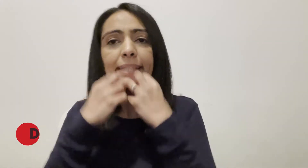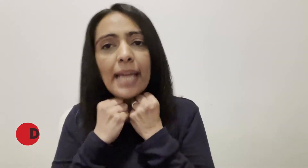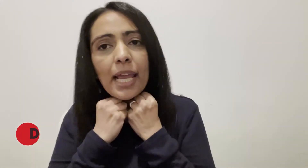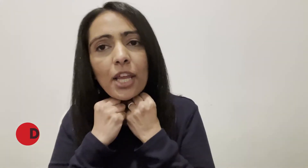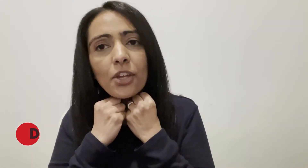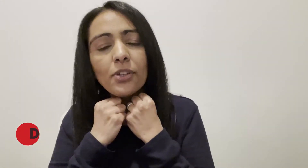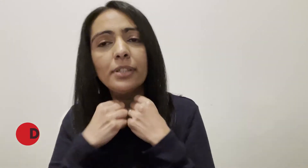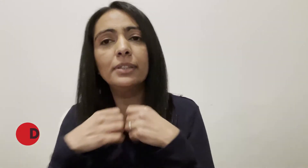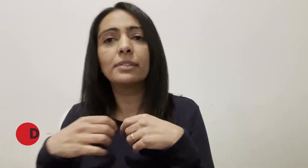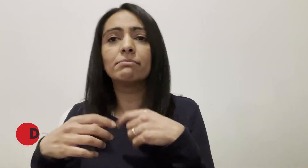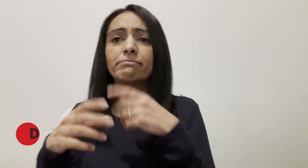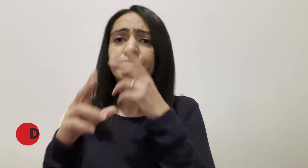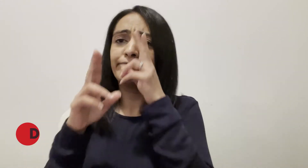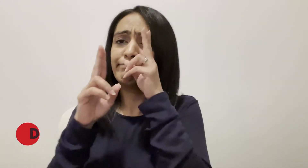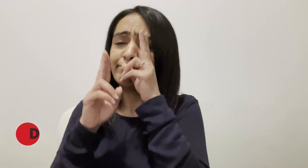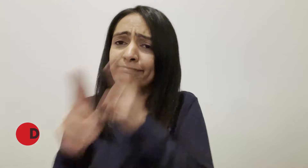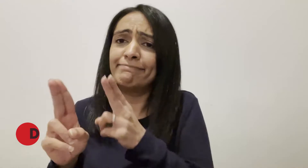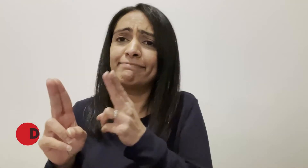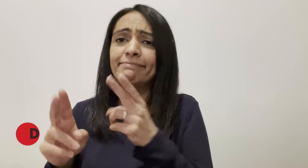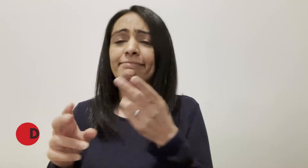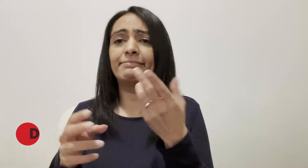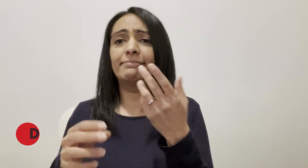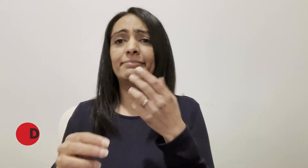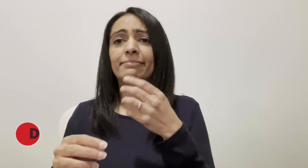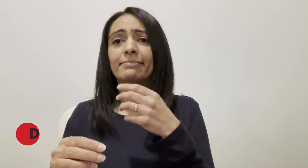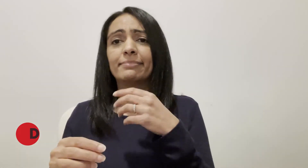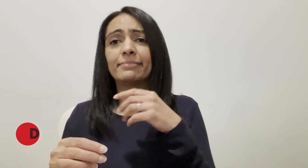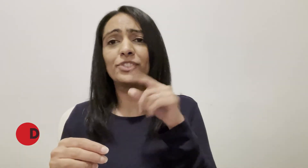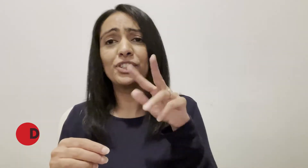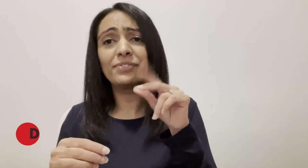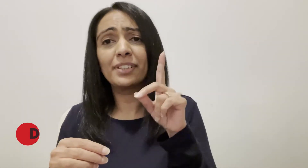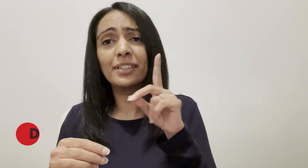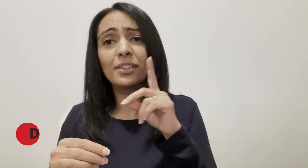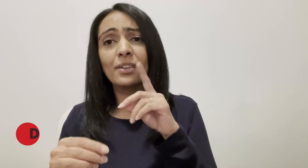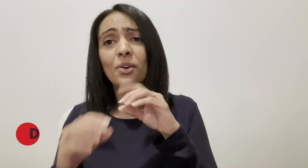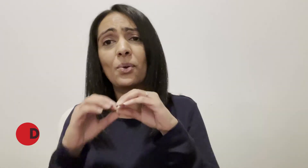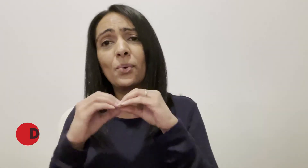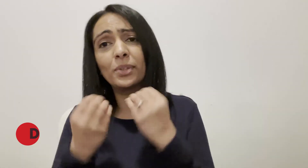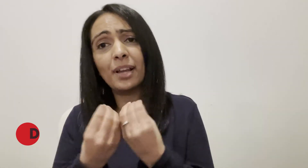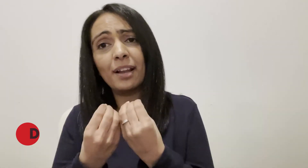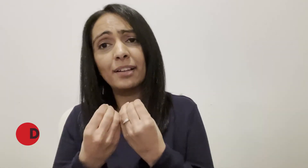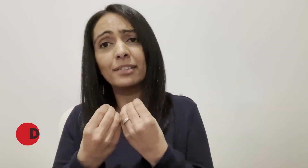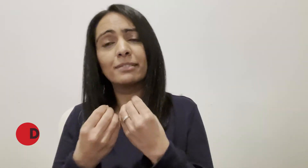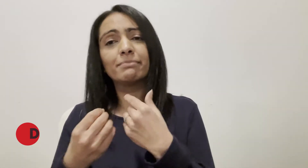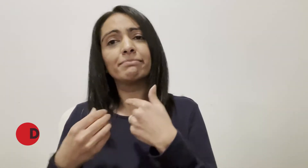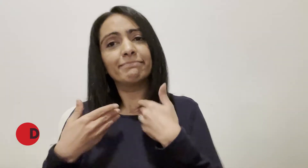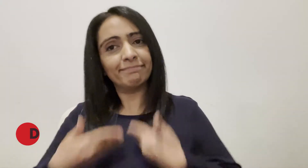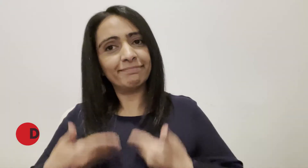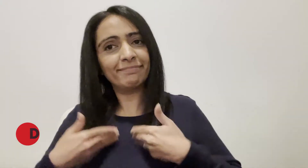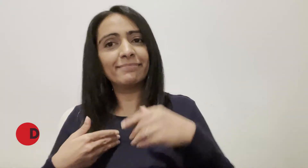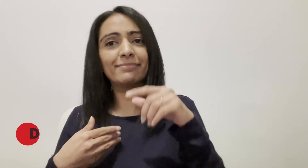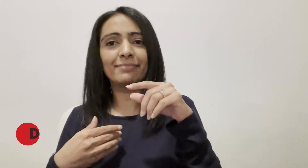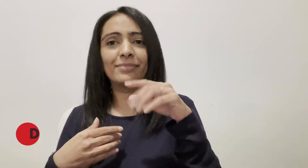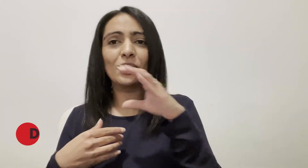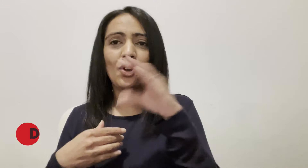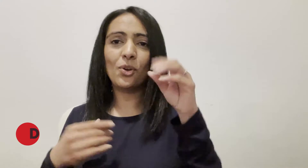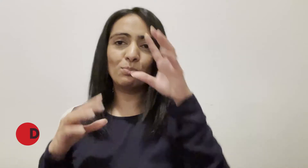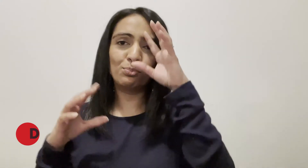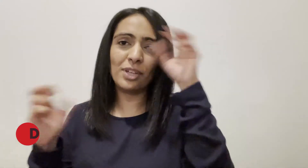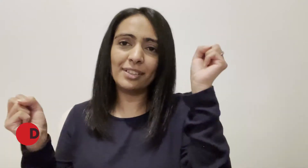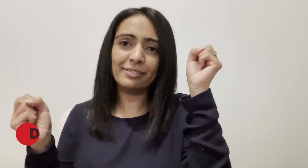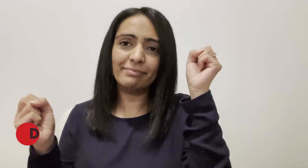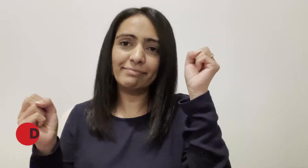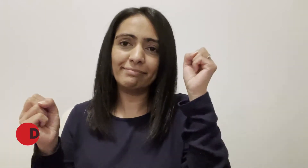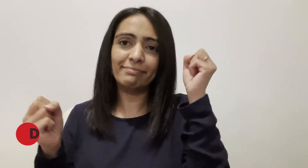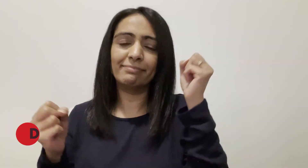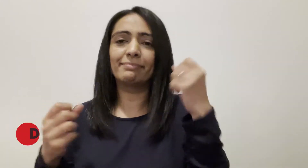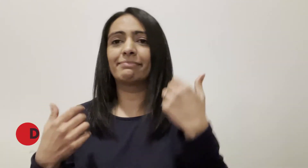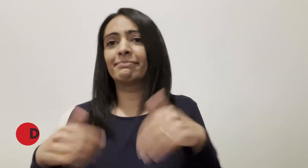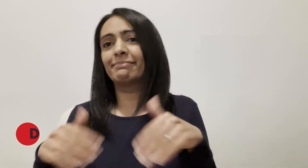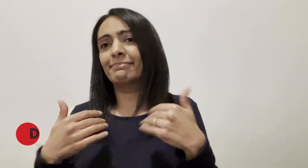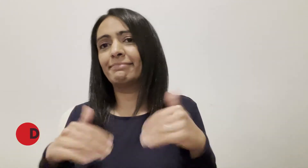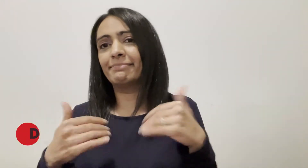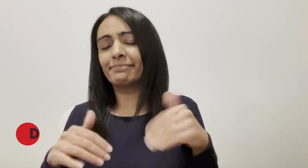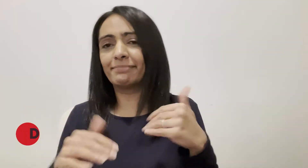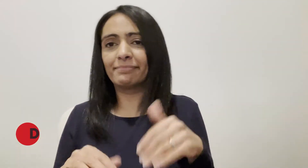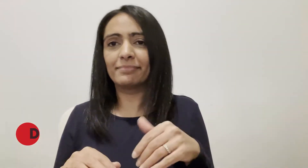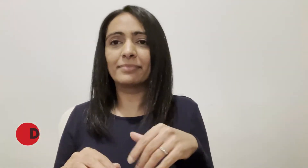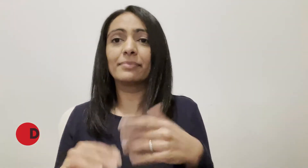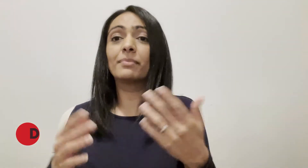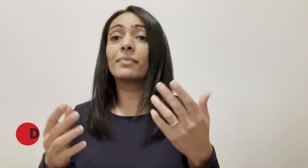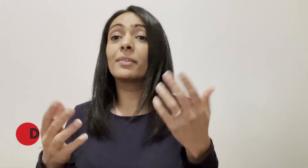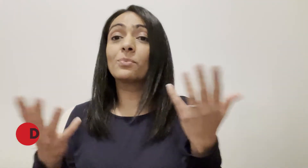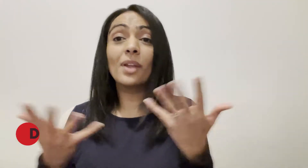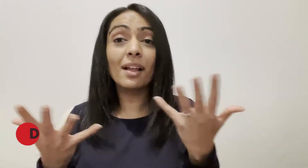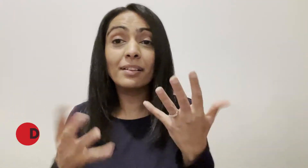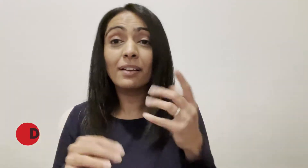and I am honored to be GVAD's co-president.